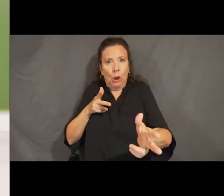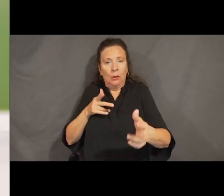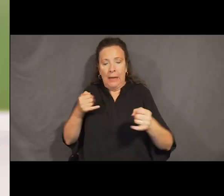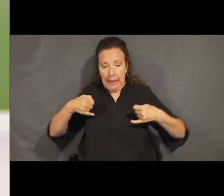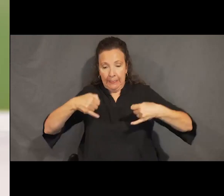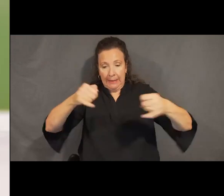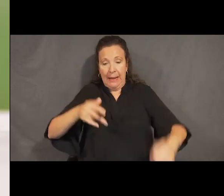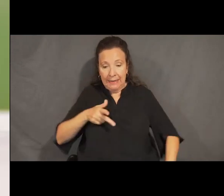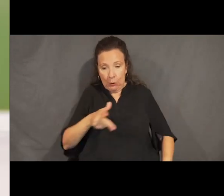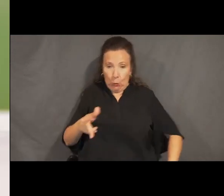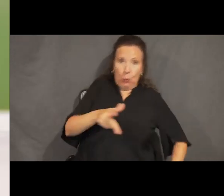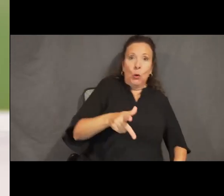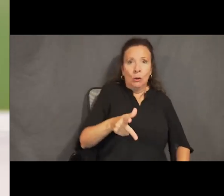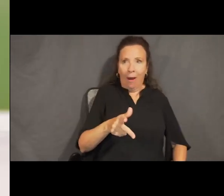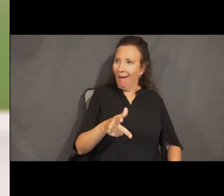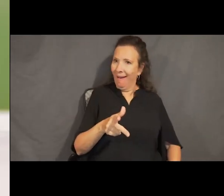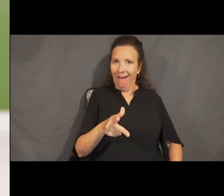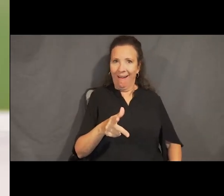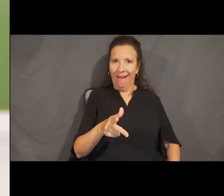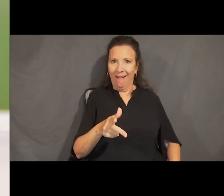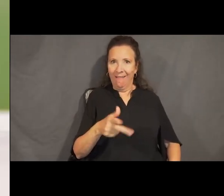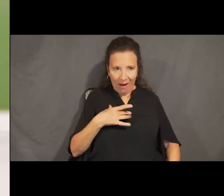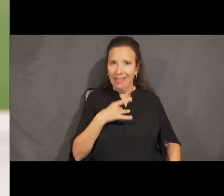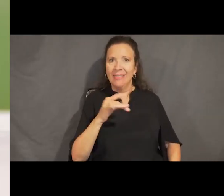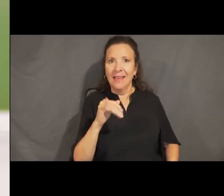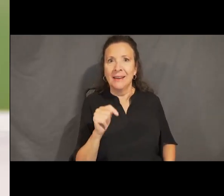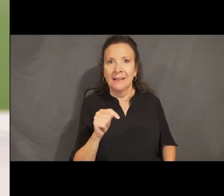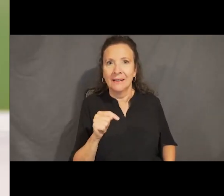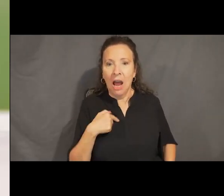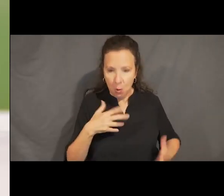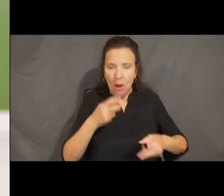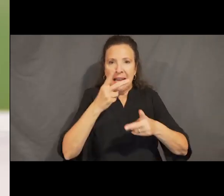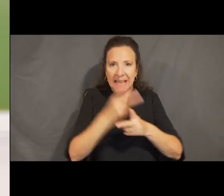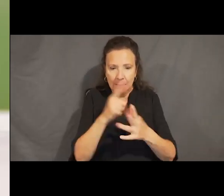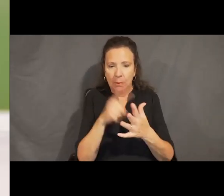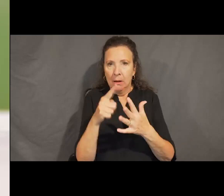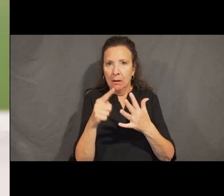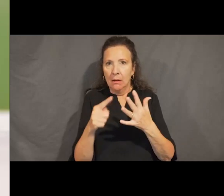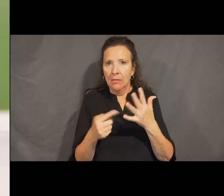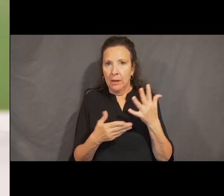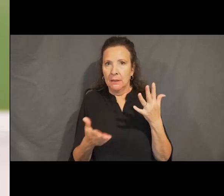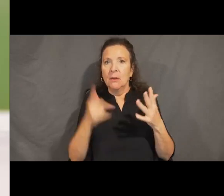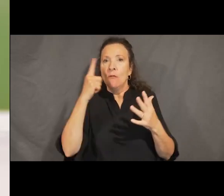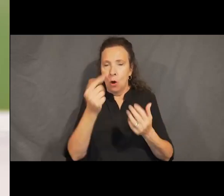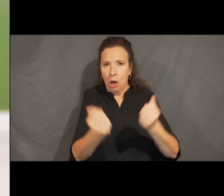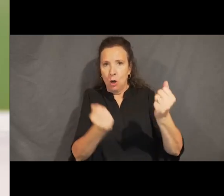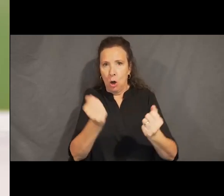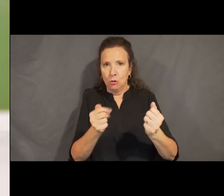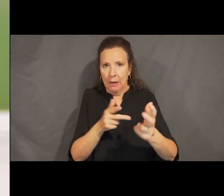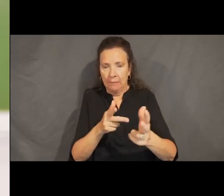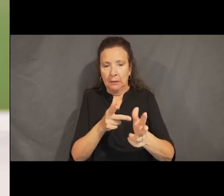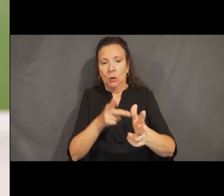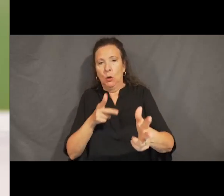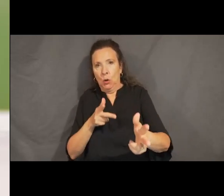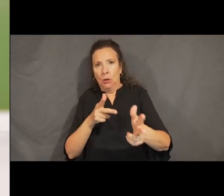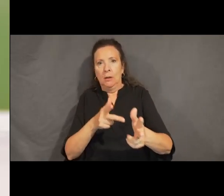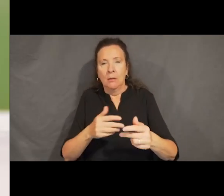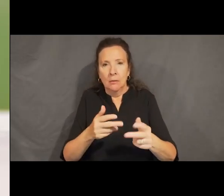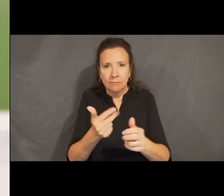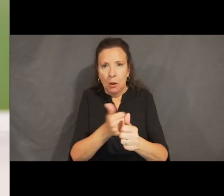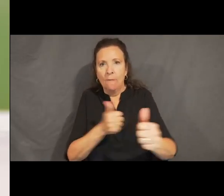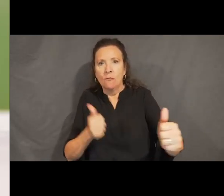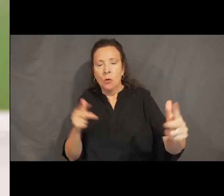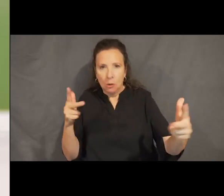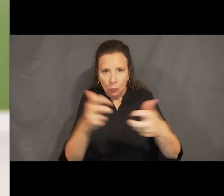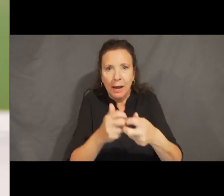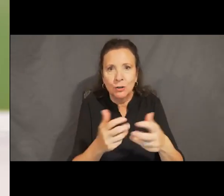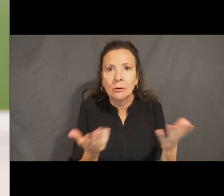I don't ever want to drive without those features. So I am going to suggest that everything for